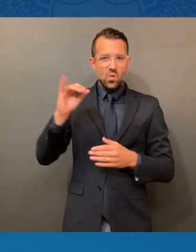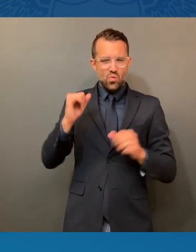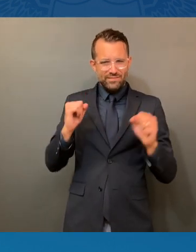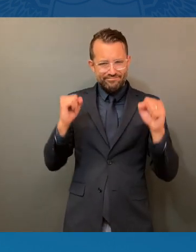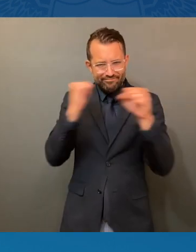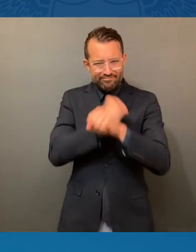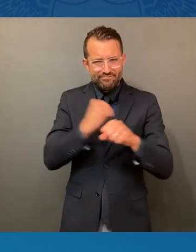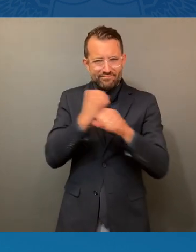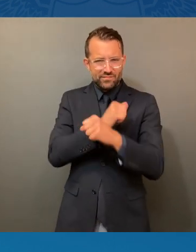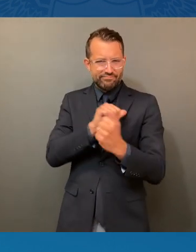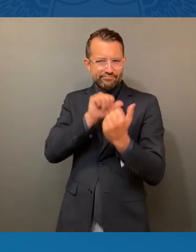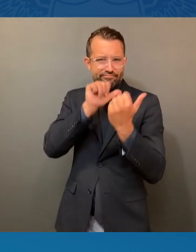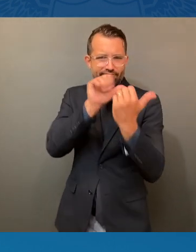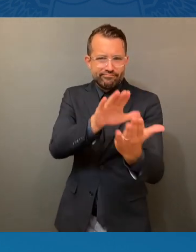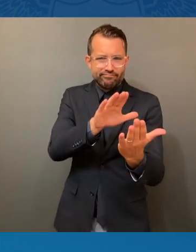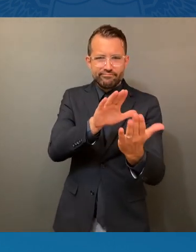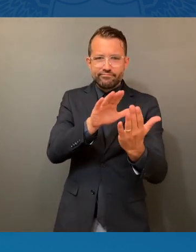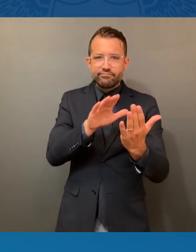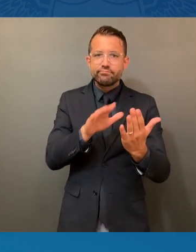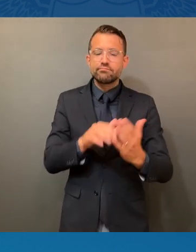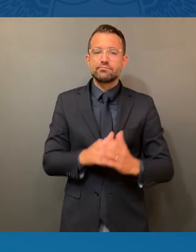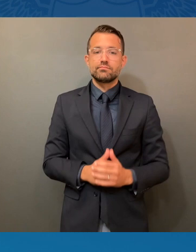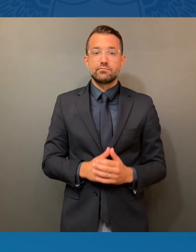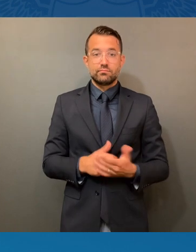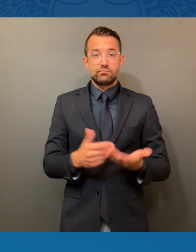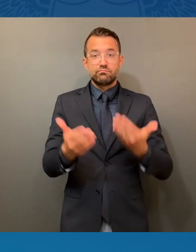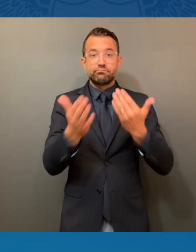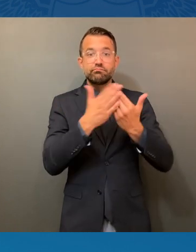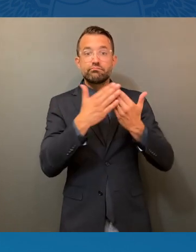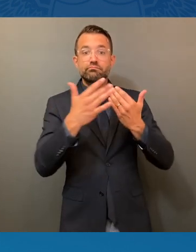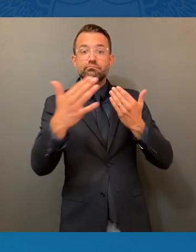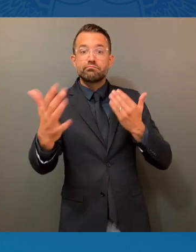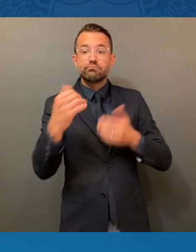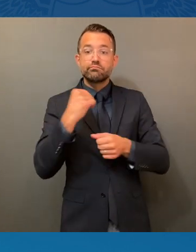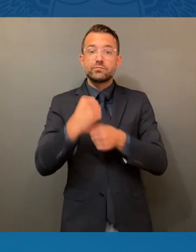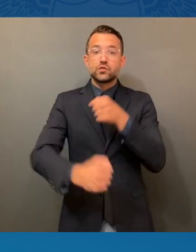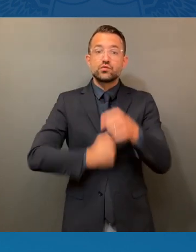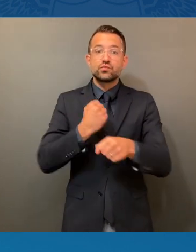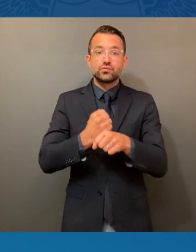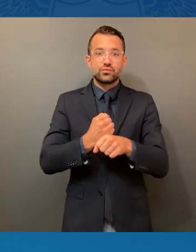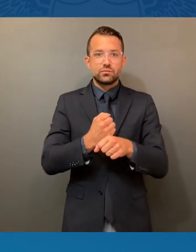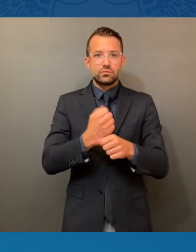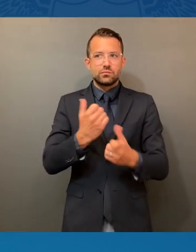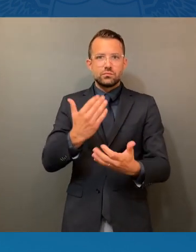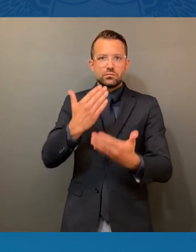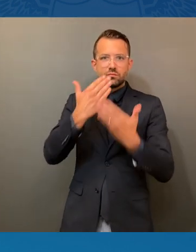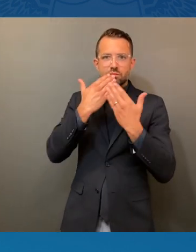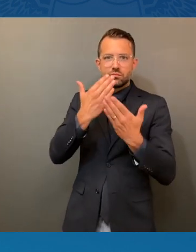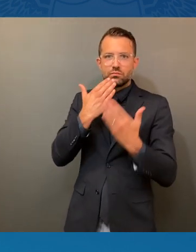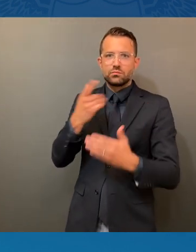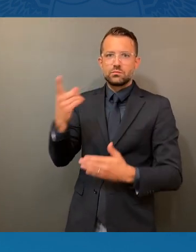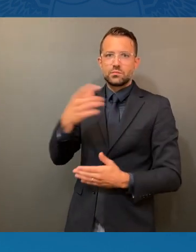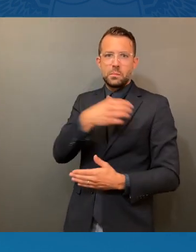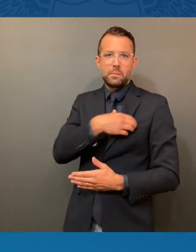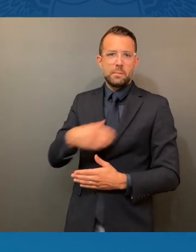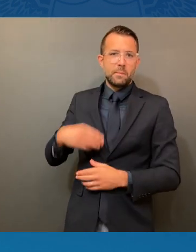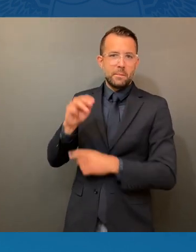In the coming years, thanks to the vision of Mayor Libby Schaaf and so many who are here today,